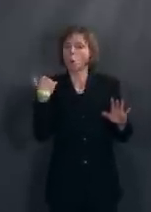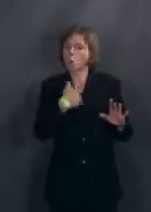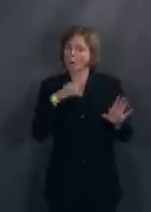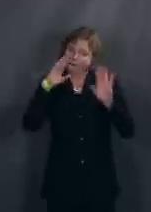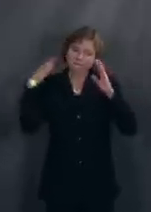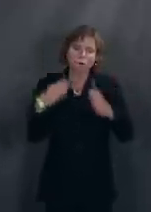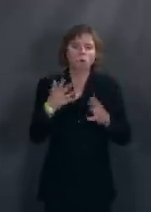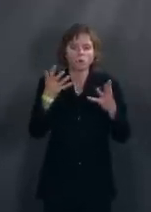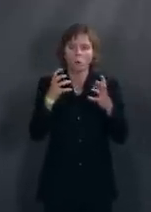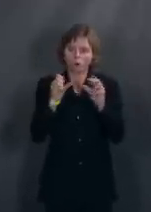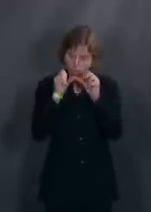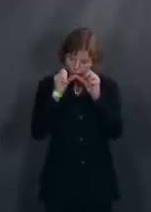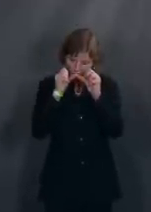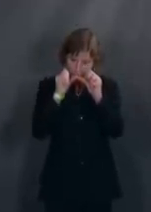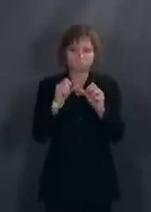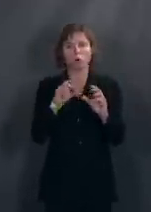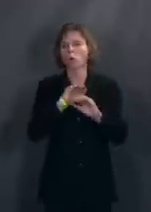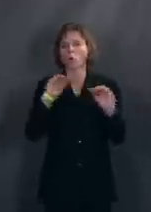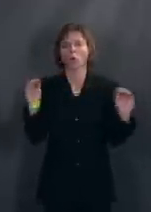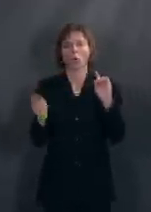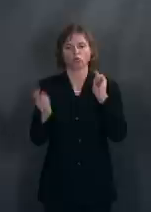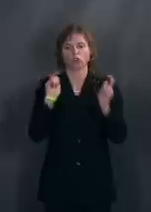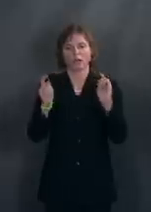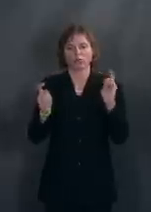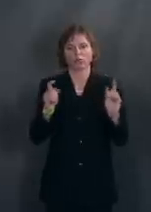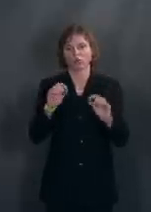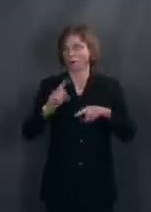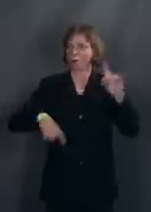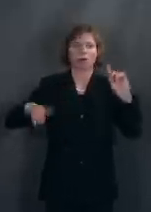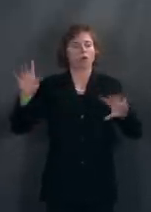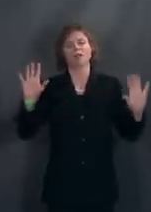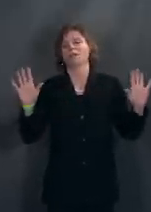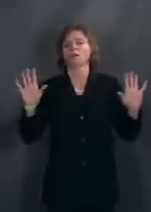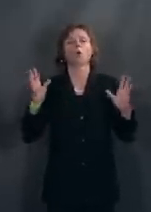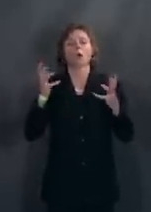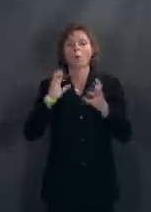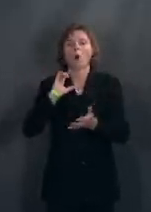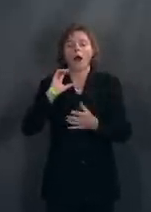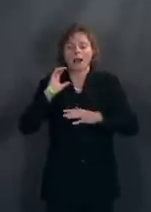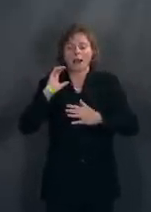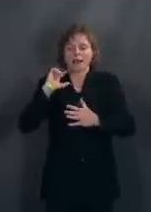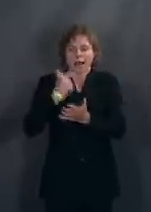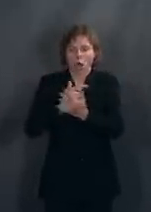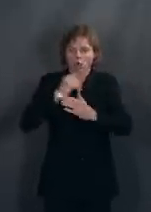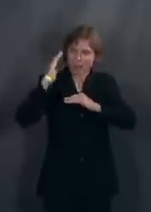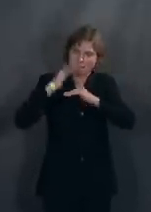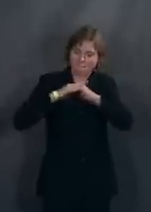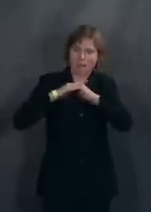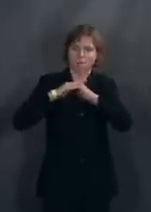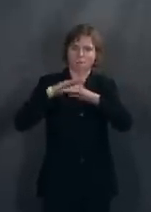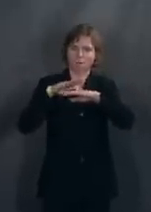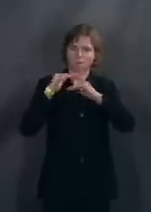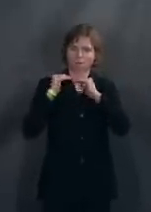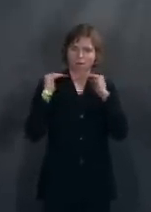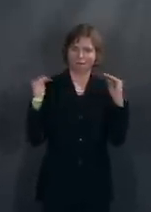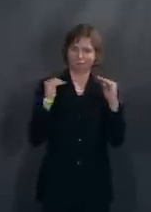and we are guaranteeing minimum levels of distribution to the states of doses for the next three weeks.